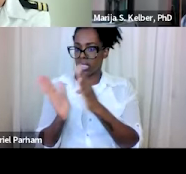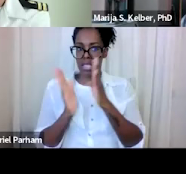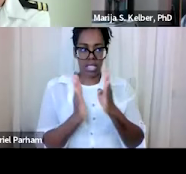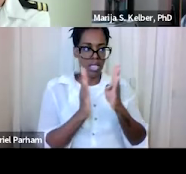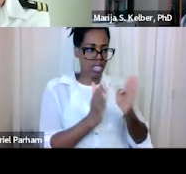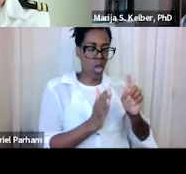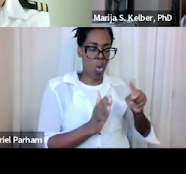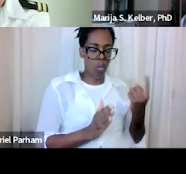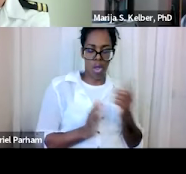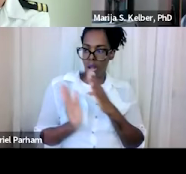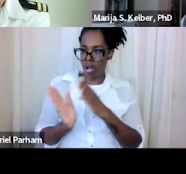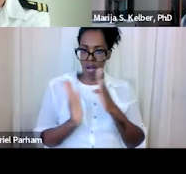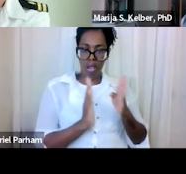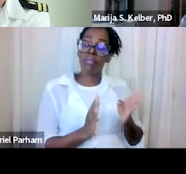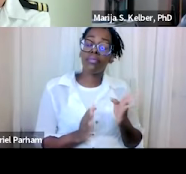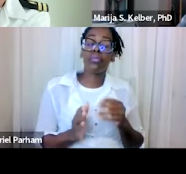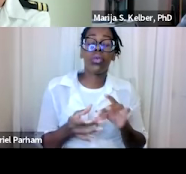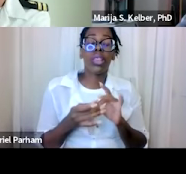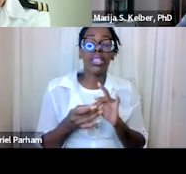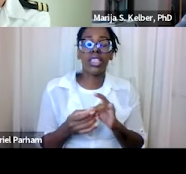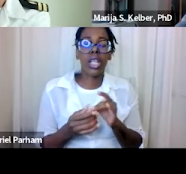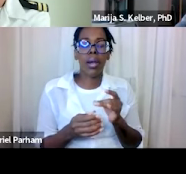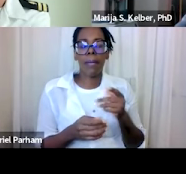If you look at post-traumatic stress disorder and traumatic brain injury,